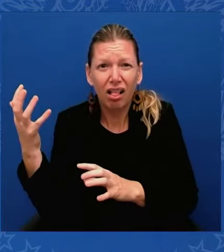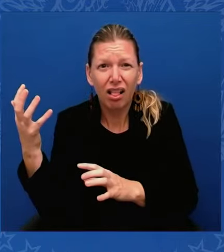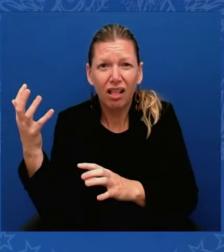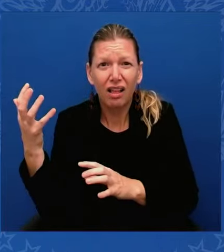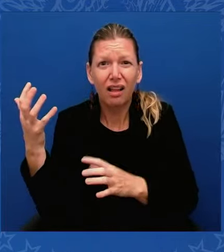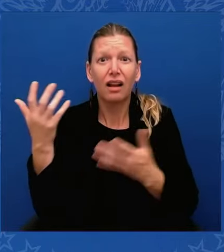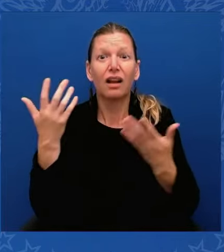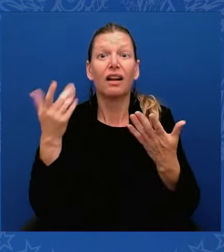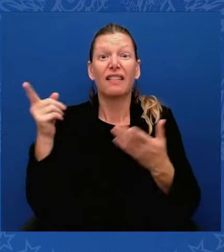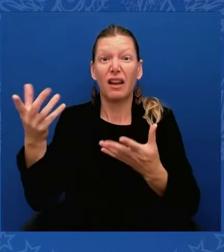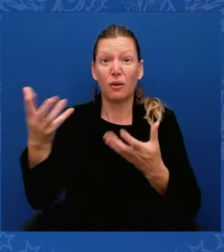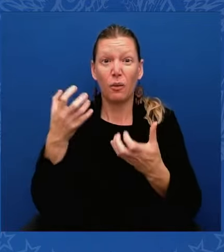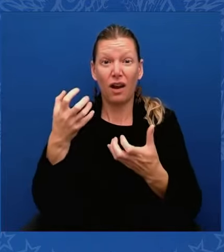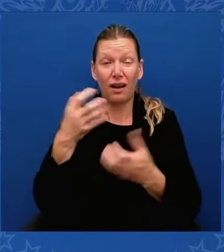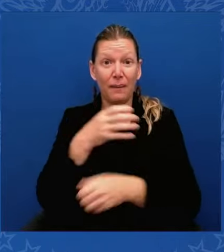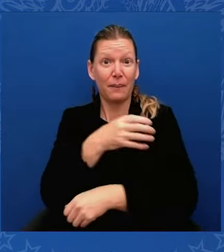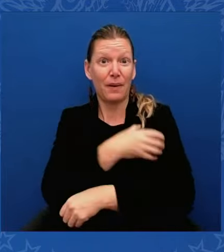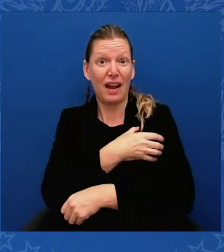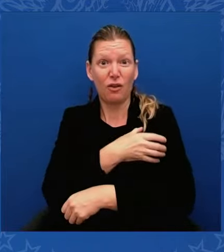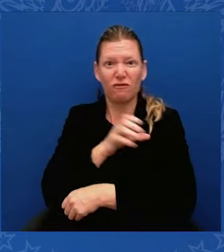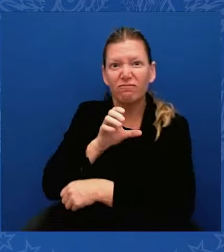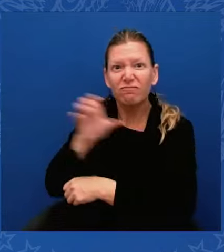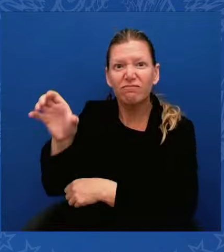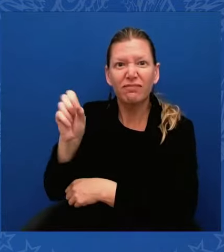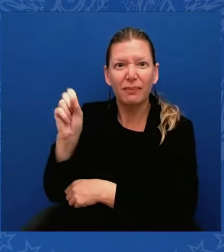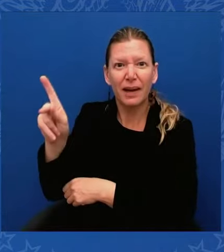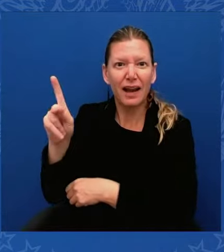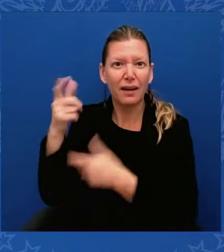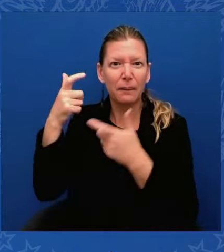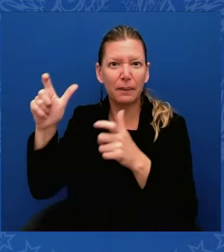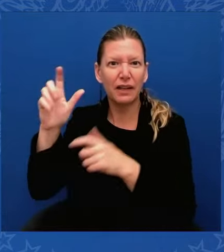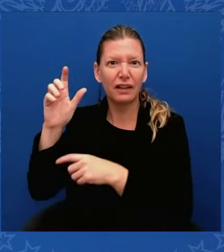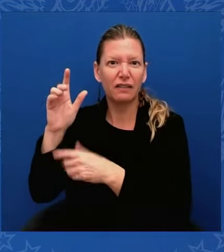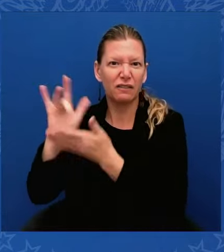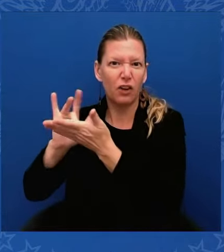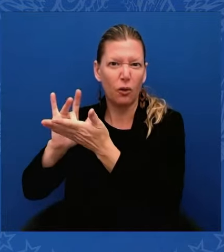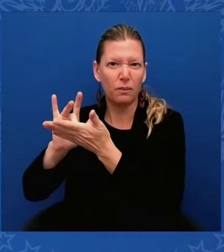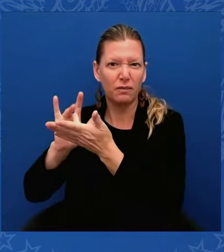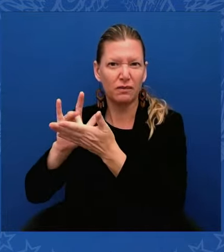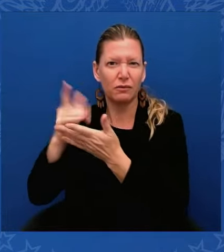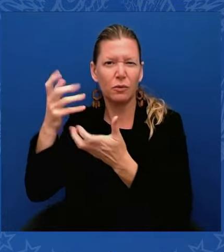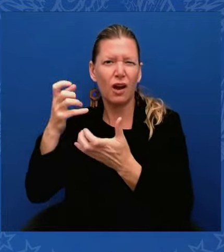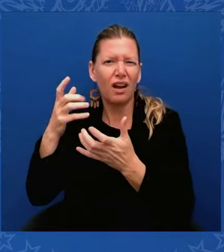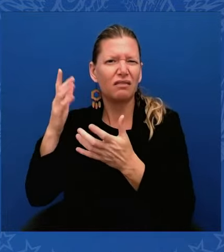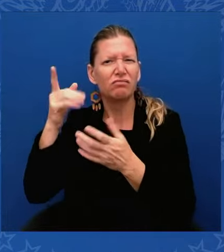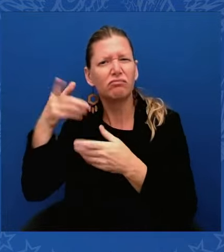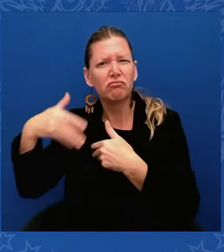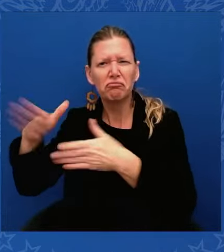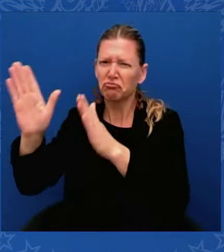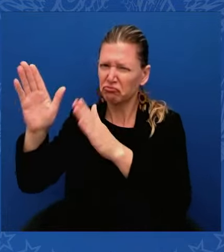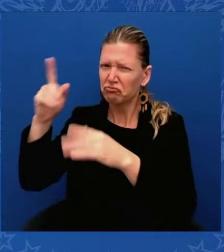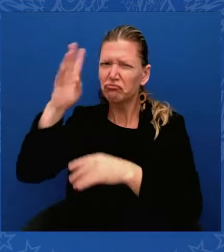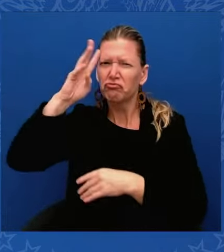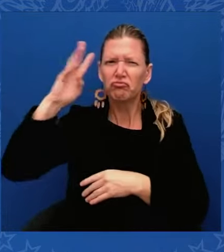Those of you in the Congress know this. My predecessor wants to cut Social Security Medicare. He said there's a lot of reasons